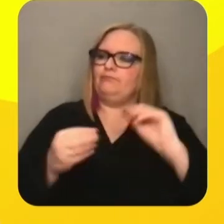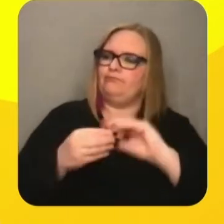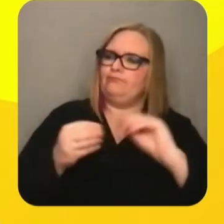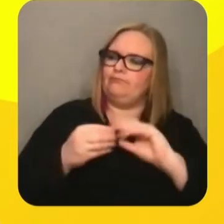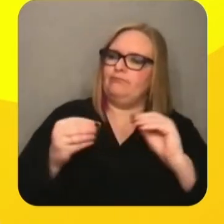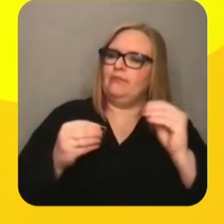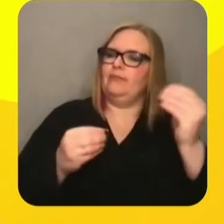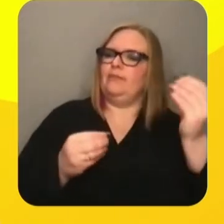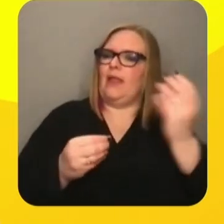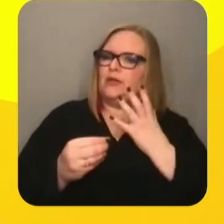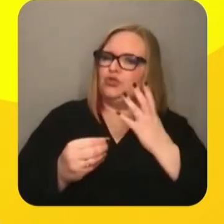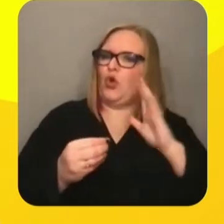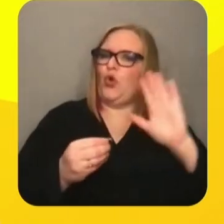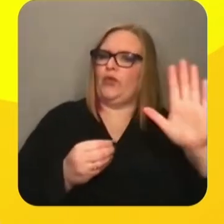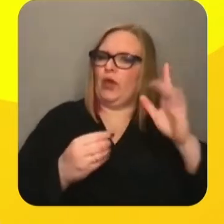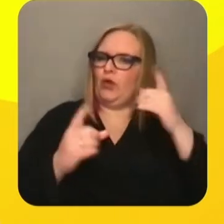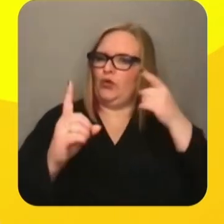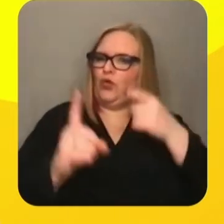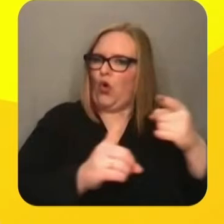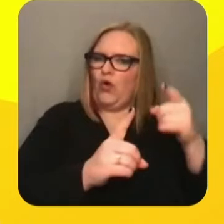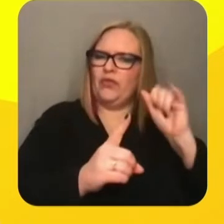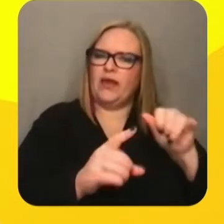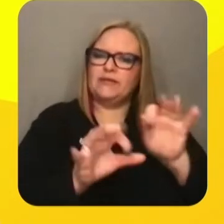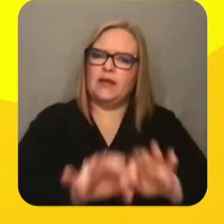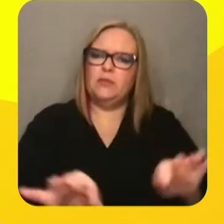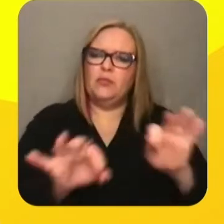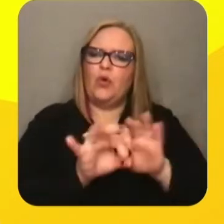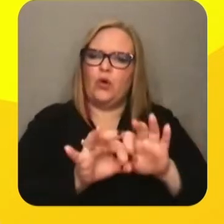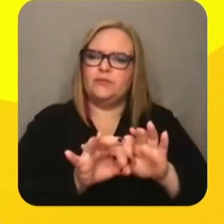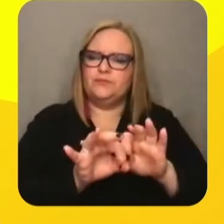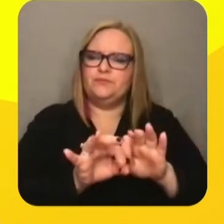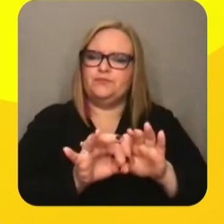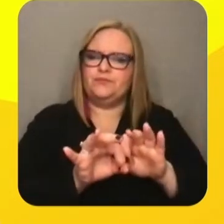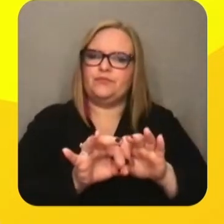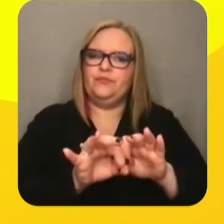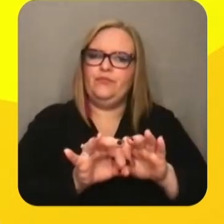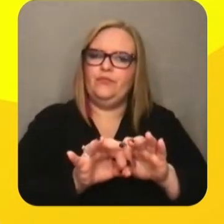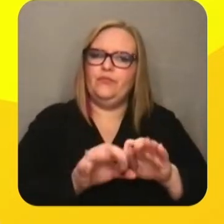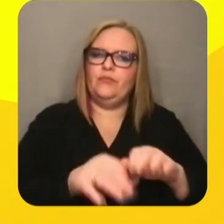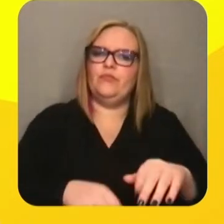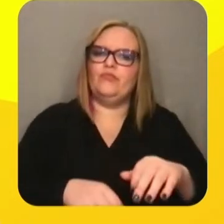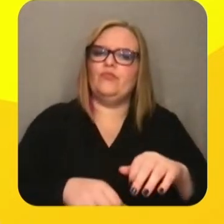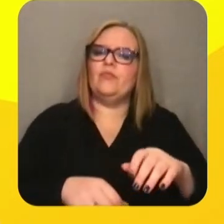And that's fundamental to the shifts that we see. So, when we look at the kind of conversation around marriage equality,